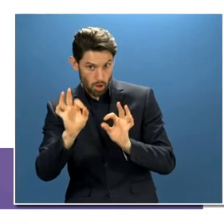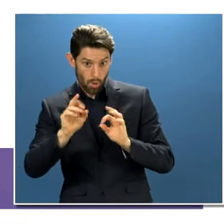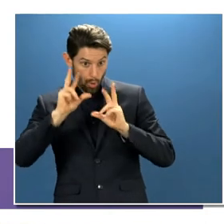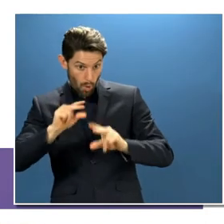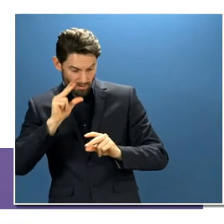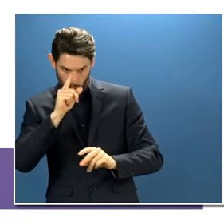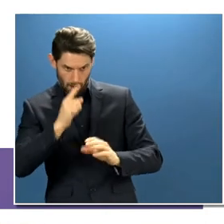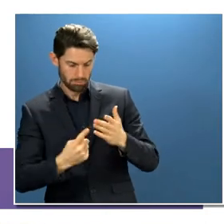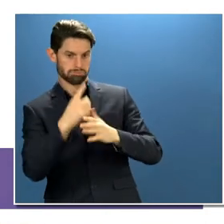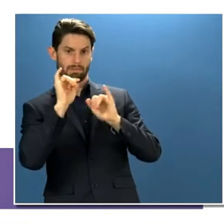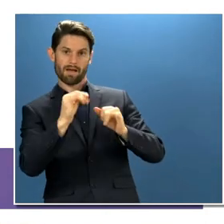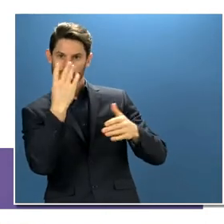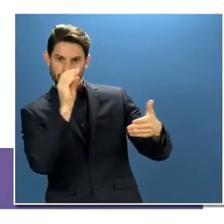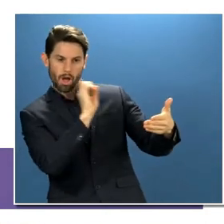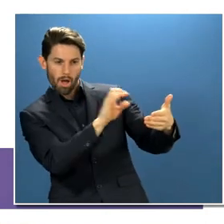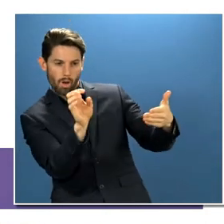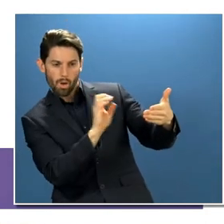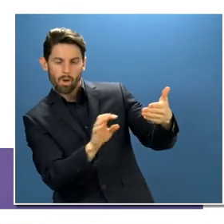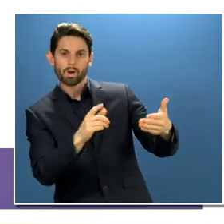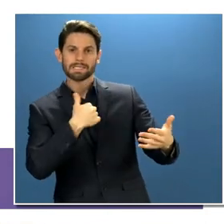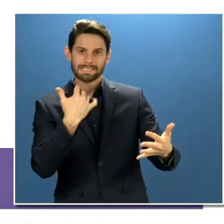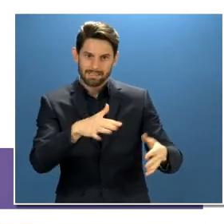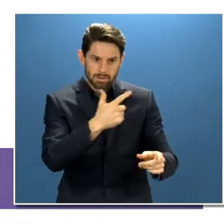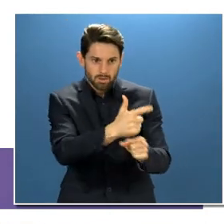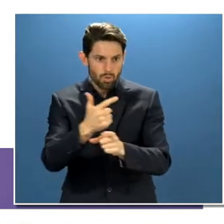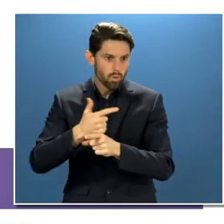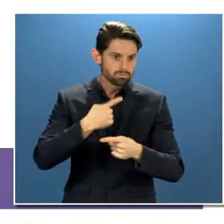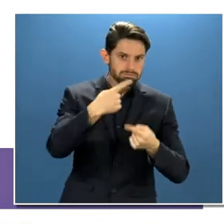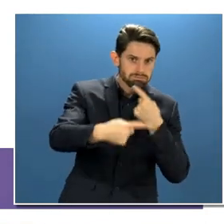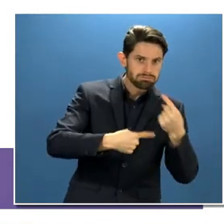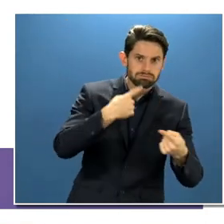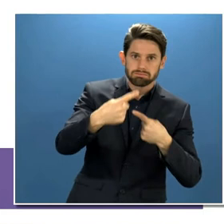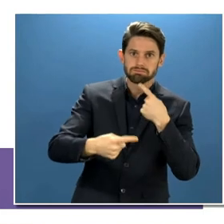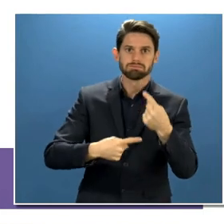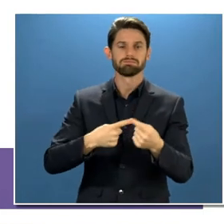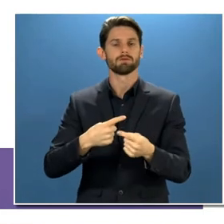We did some over-talking, we did a lot of voice recording.